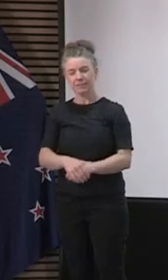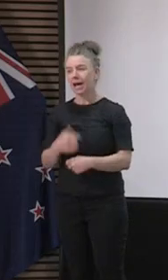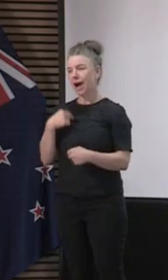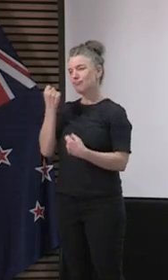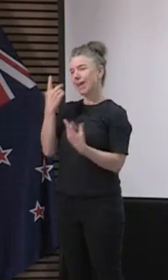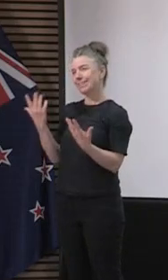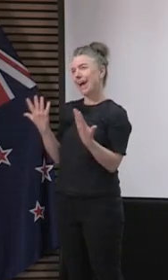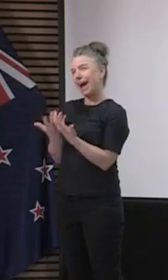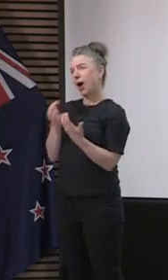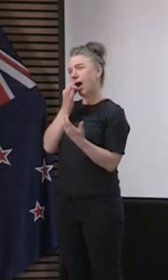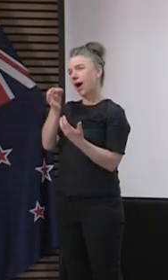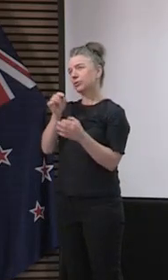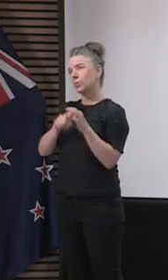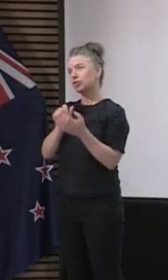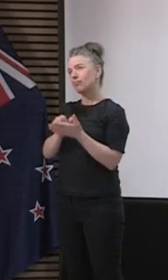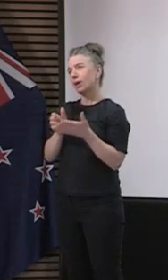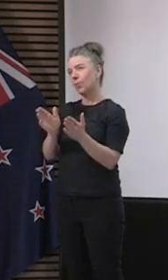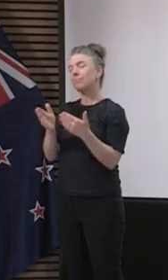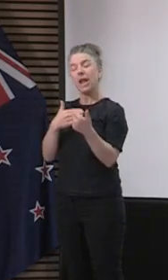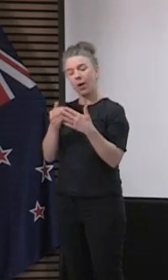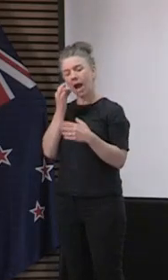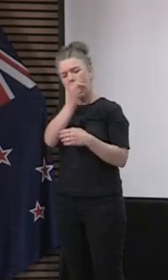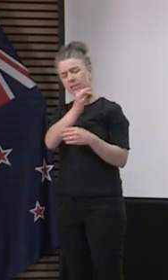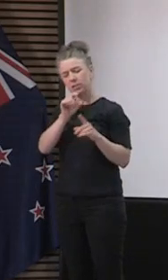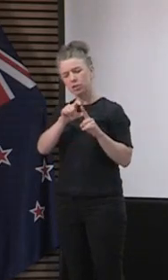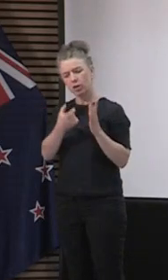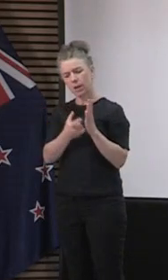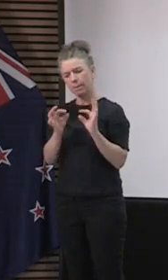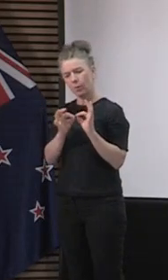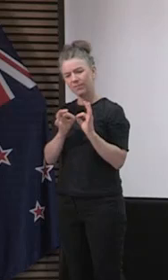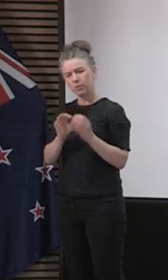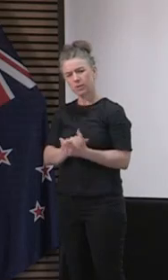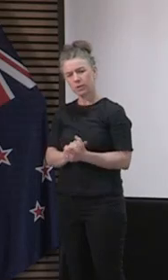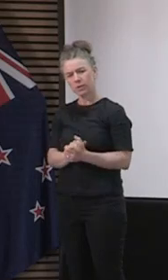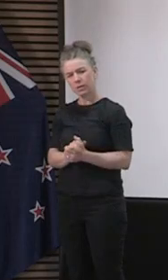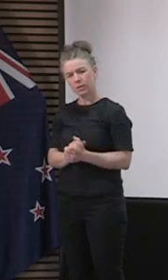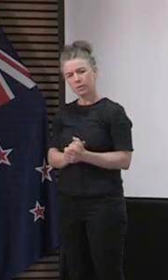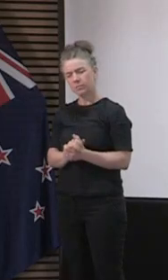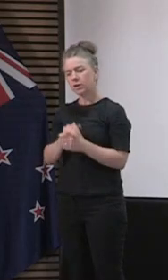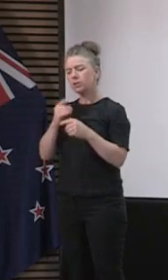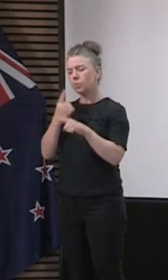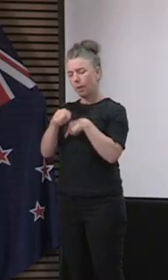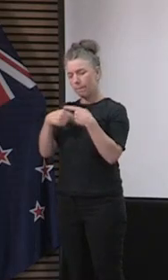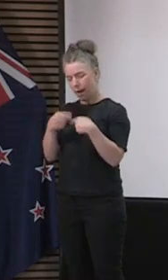Bloomfield. Nice use of eye contact to direct the question!